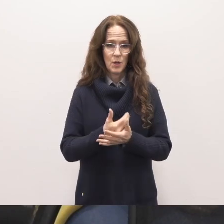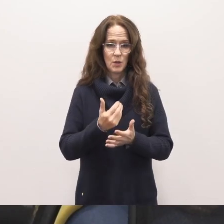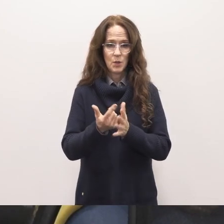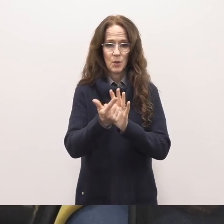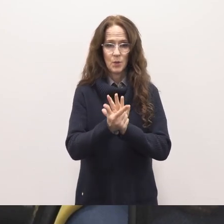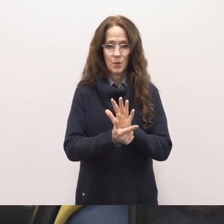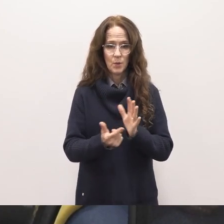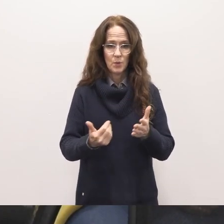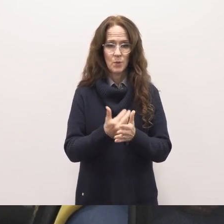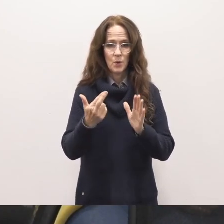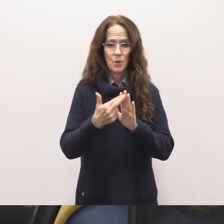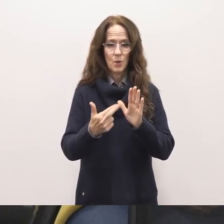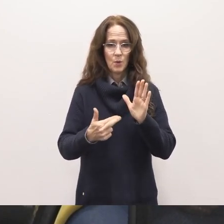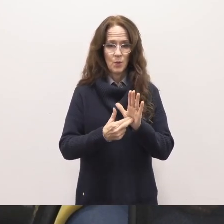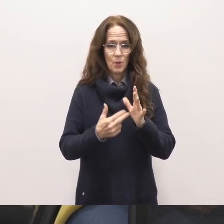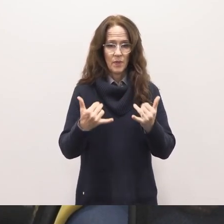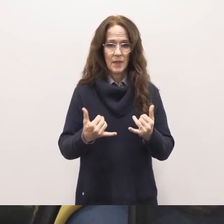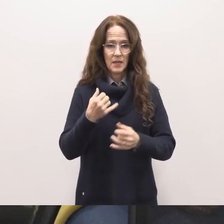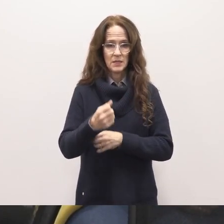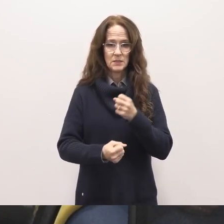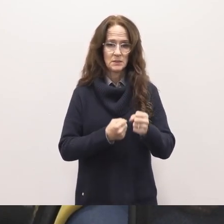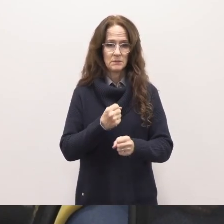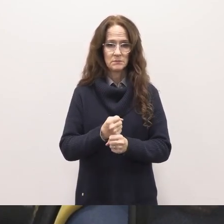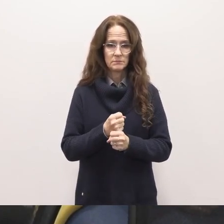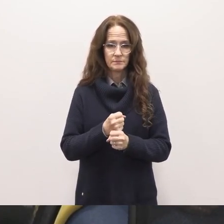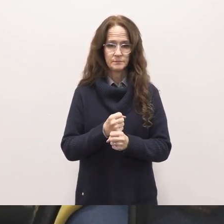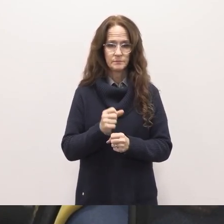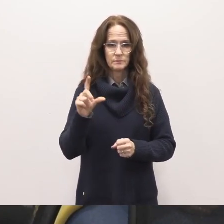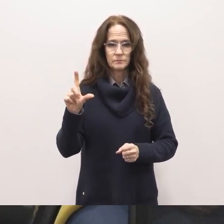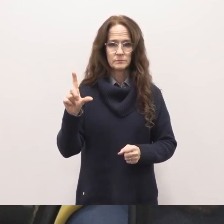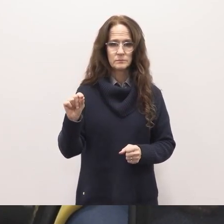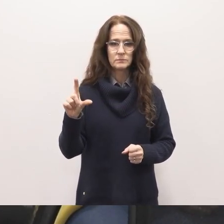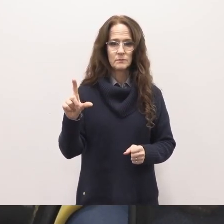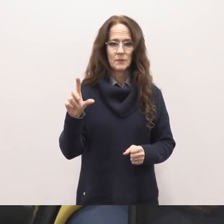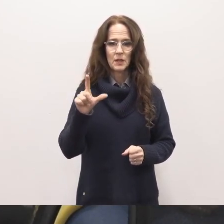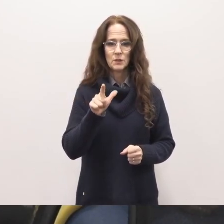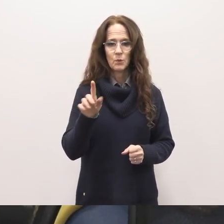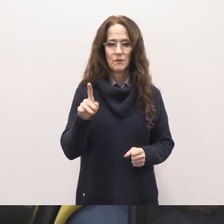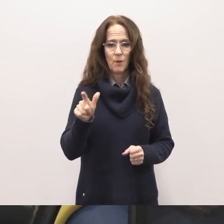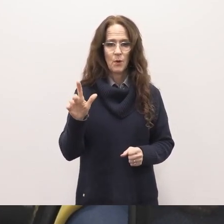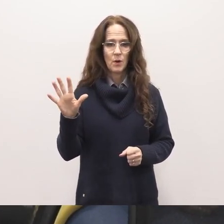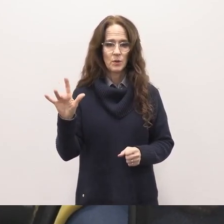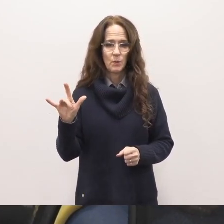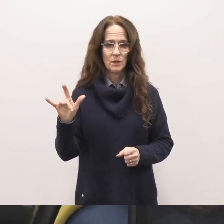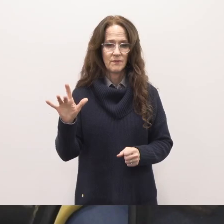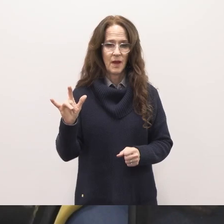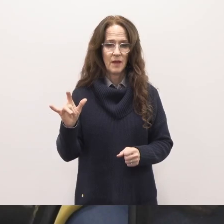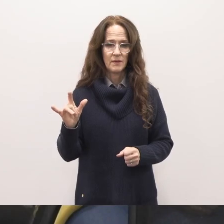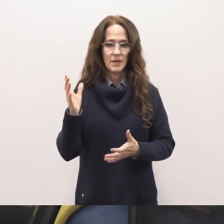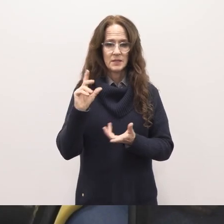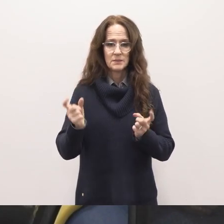new rules that came out this year for '24-'25 also in terms of some changes.